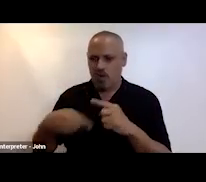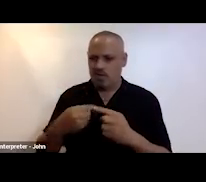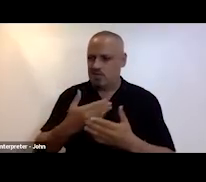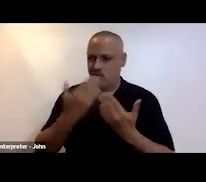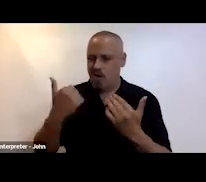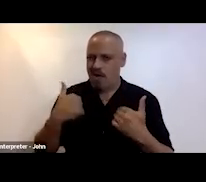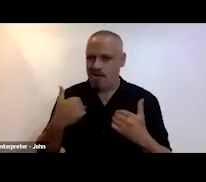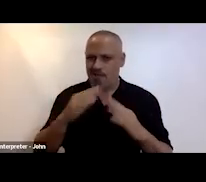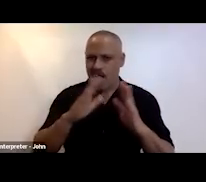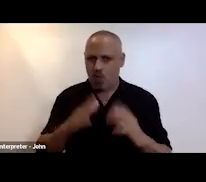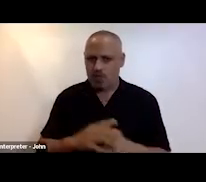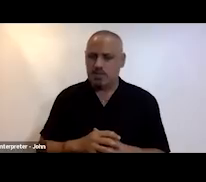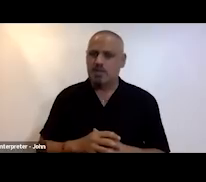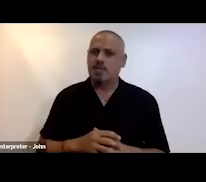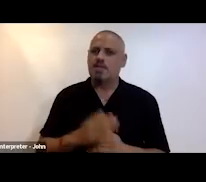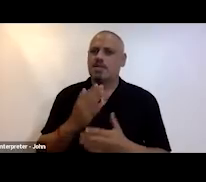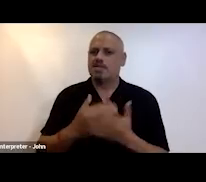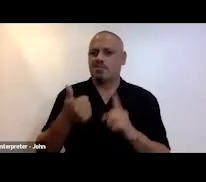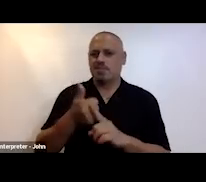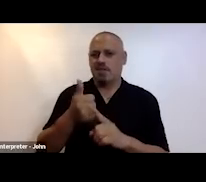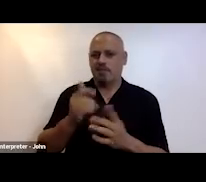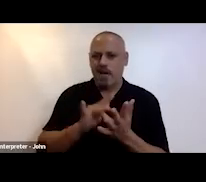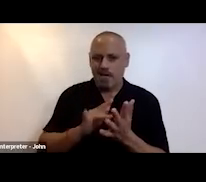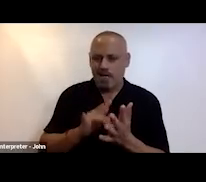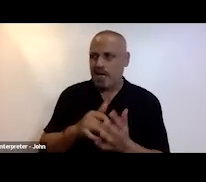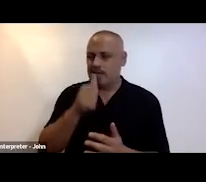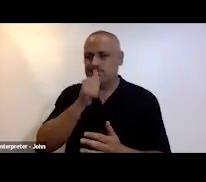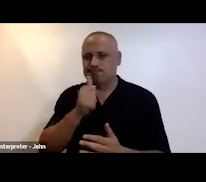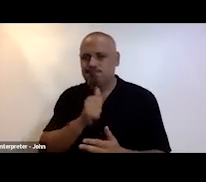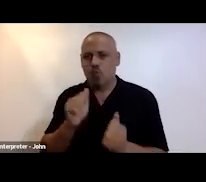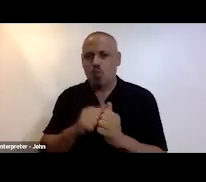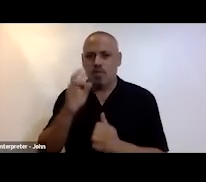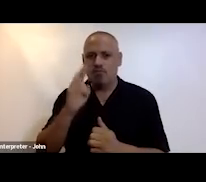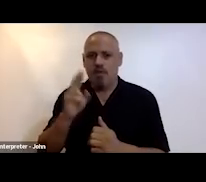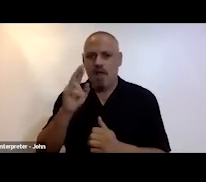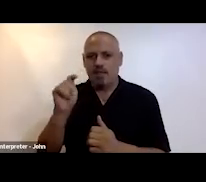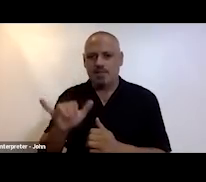So many use substances to self-medicate or to cope with the realities of their situation.